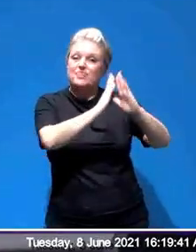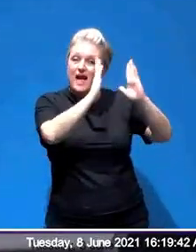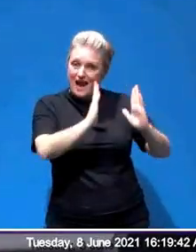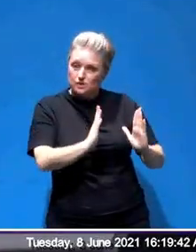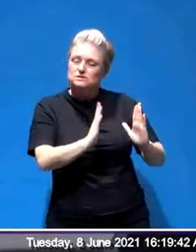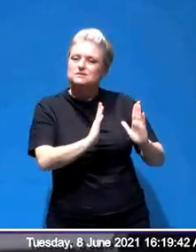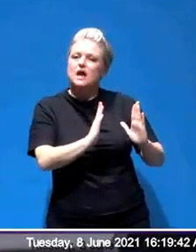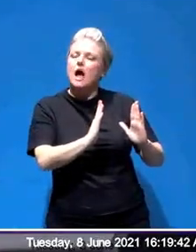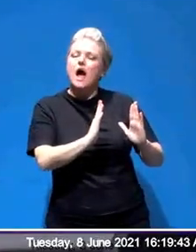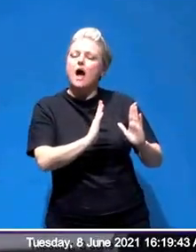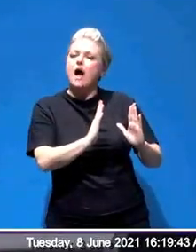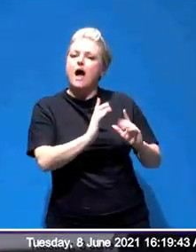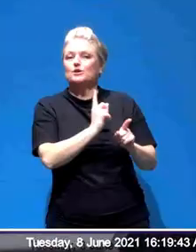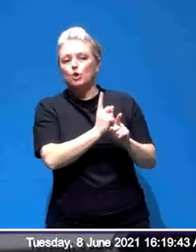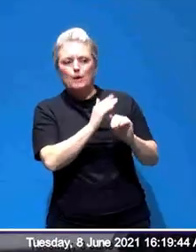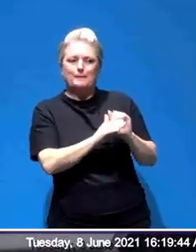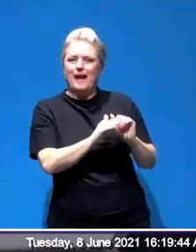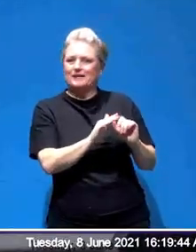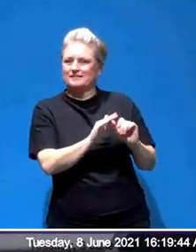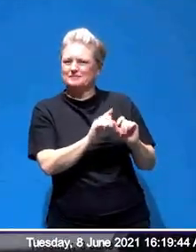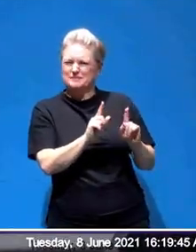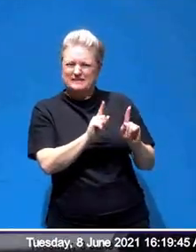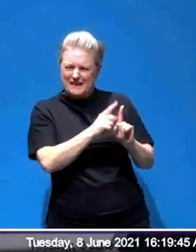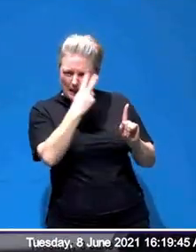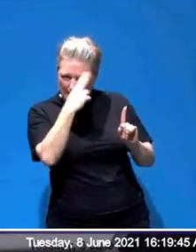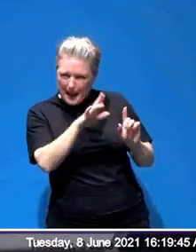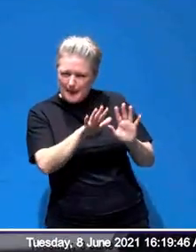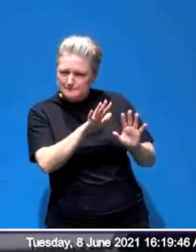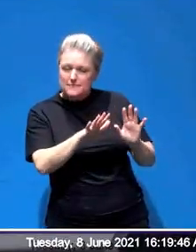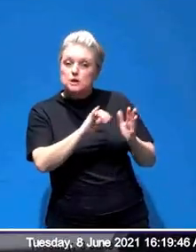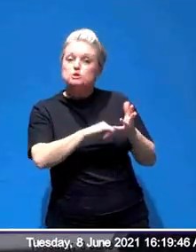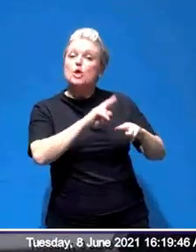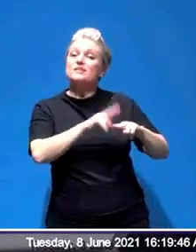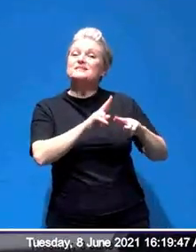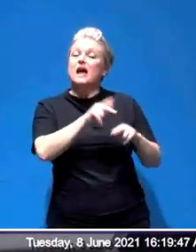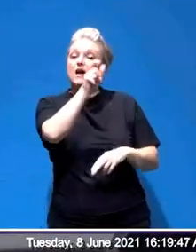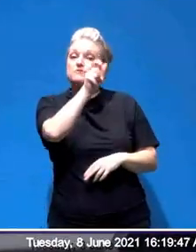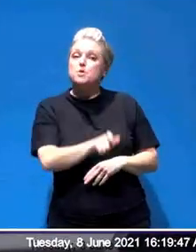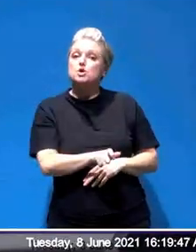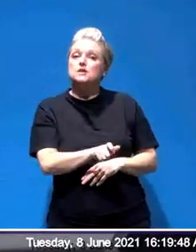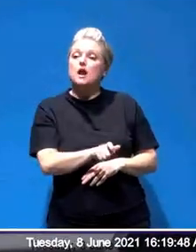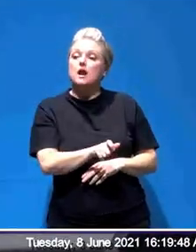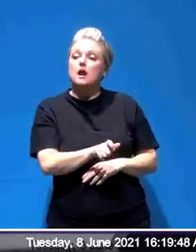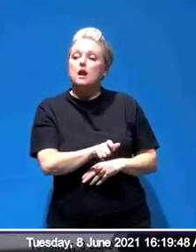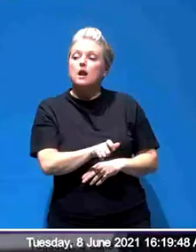so the staff member in question here never had direct reporting lines for Mitchell's house.